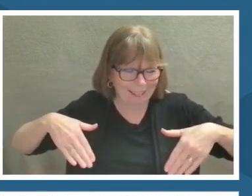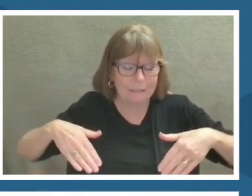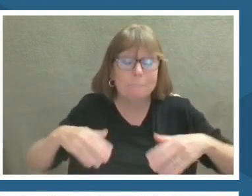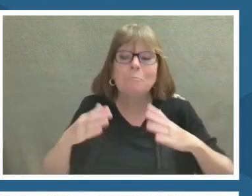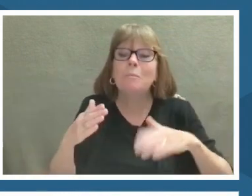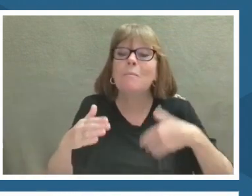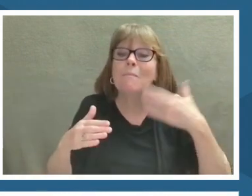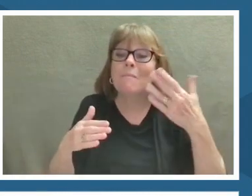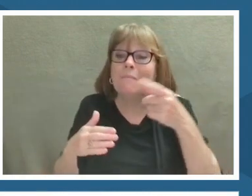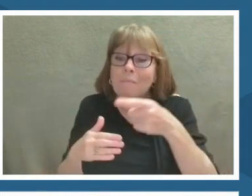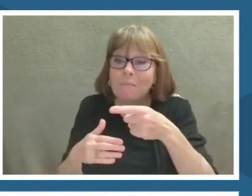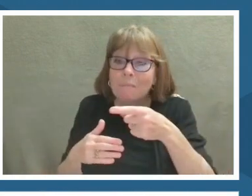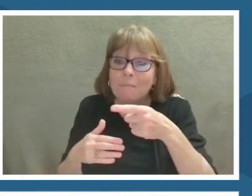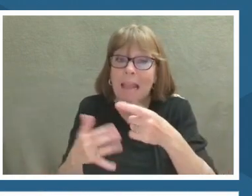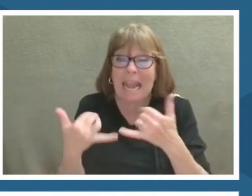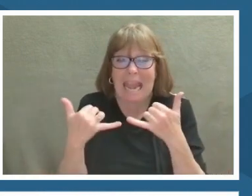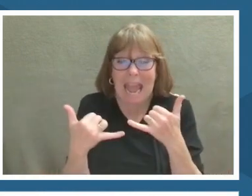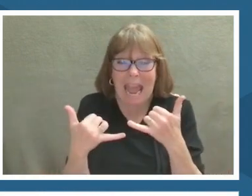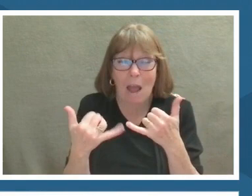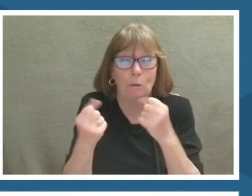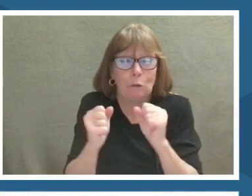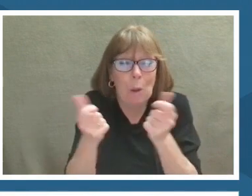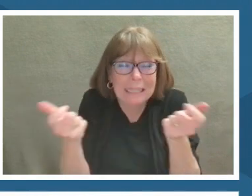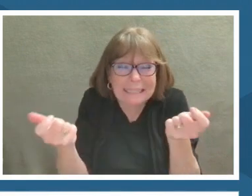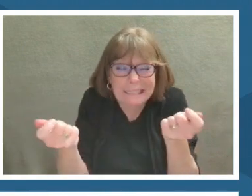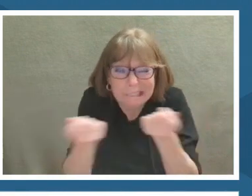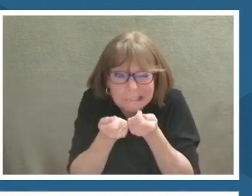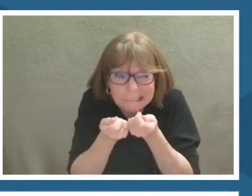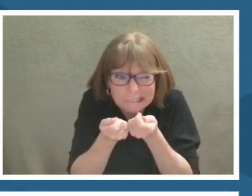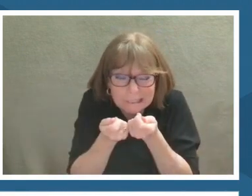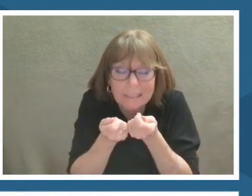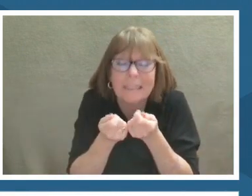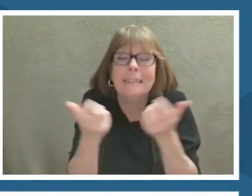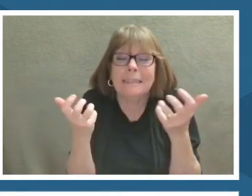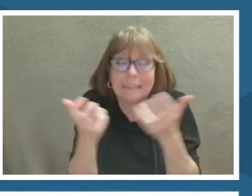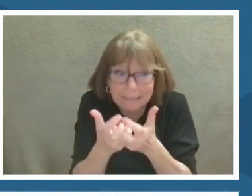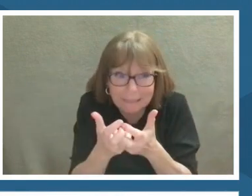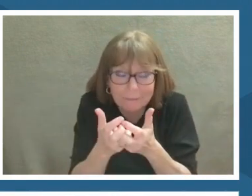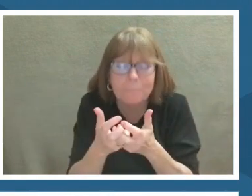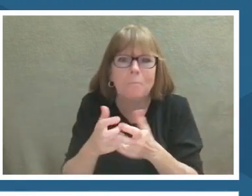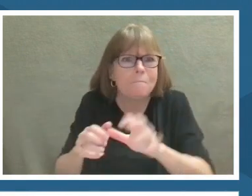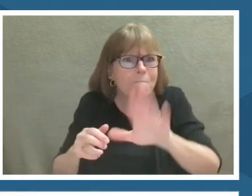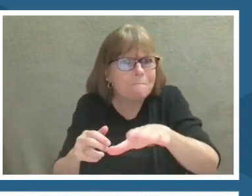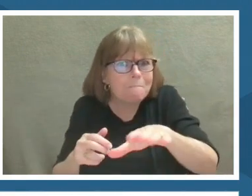you could try to make it more interdisciplinary you could say hey